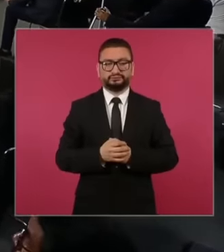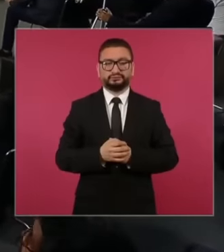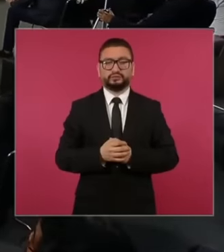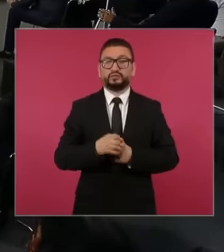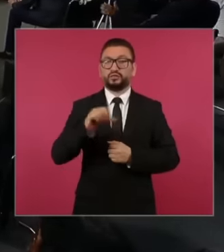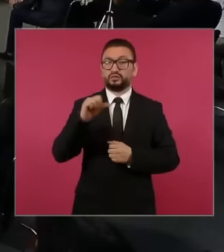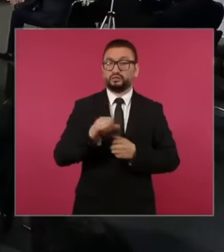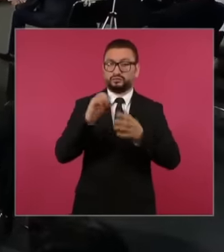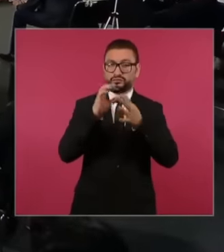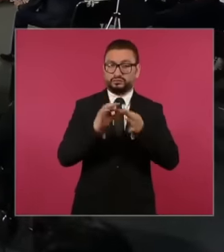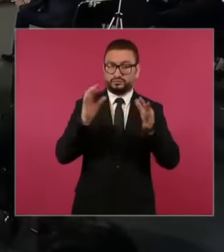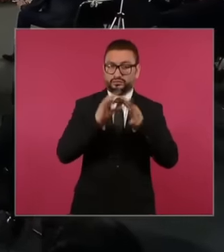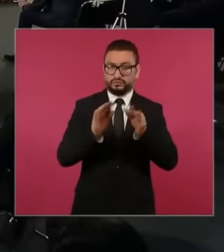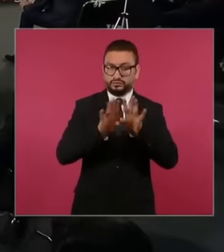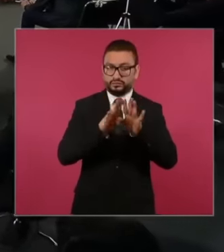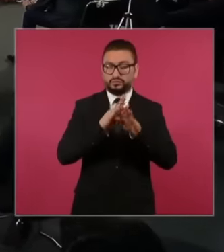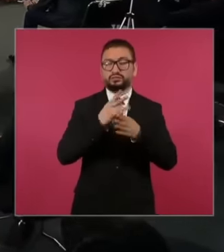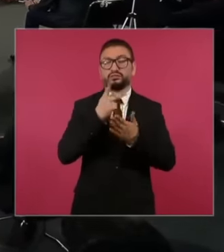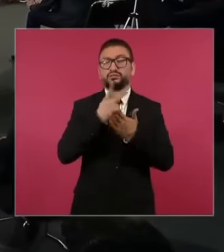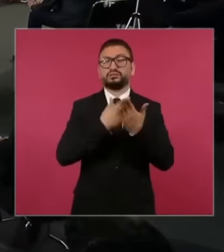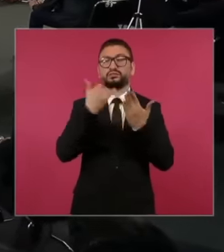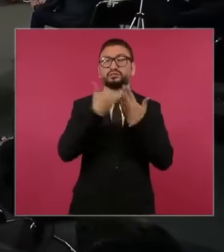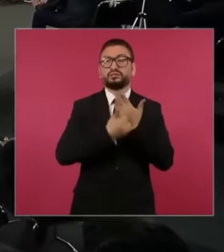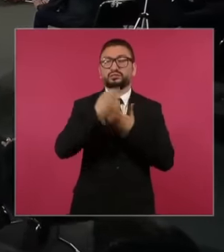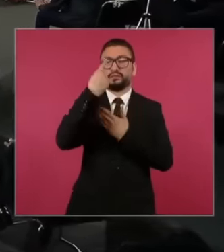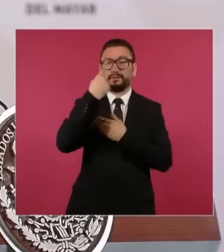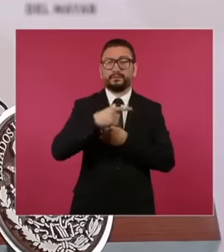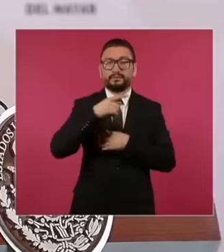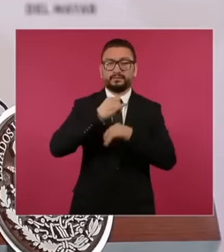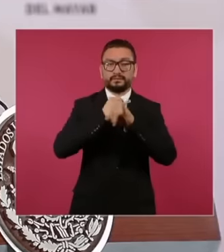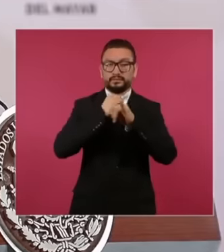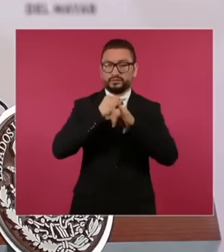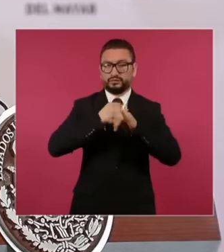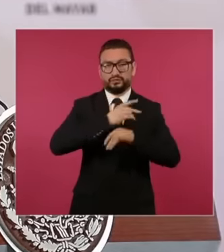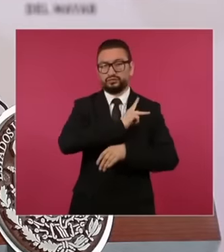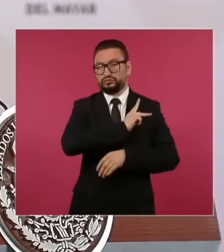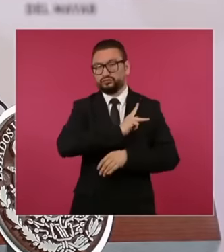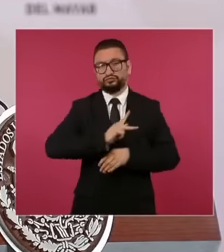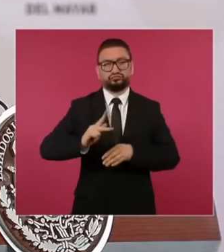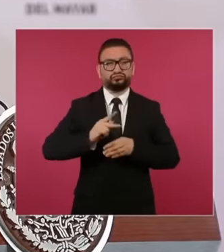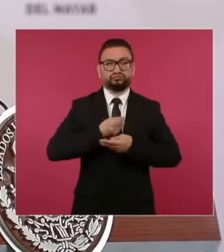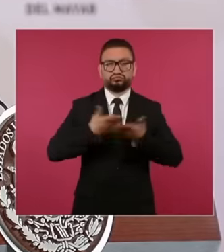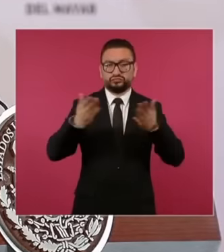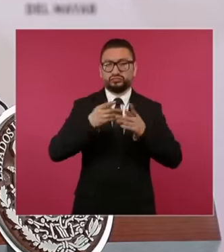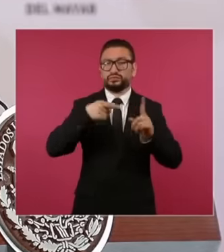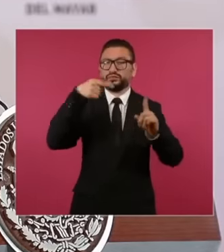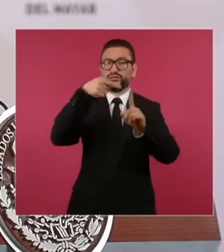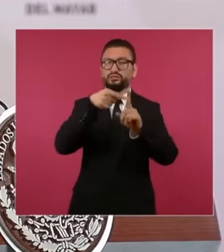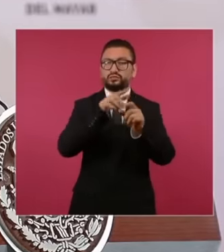the strategic project of Internet for all. This Prior task has the purpose of connecting